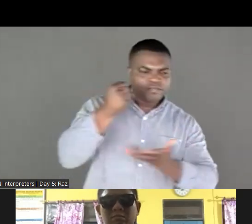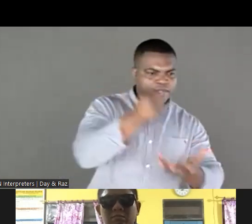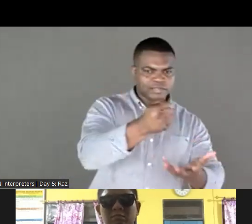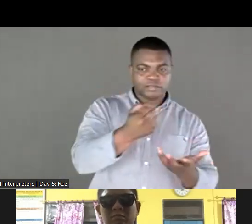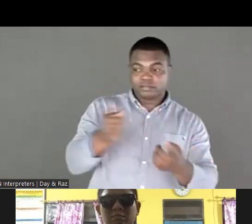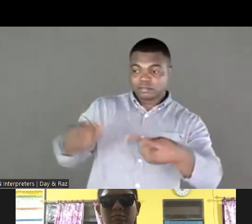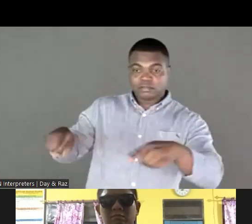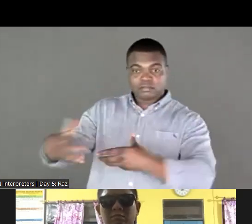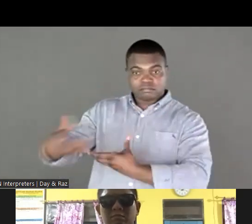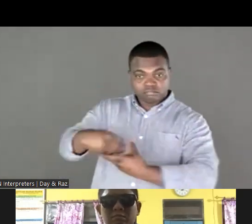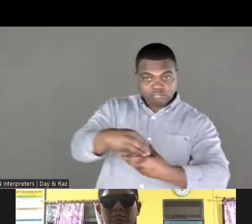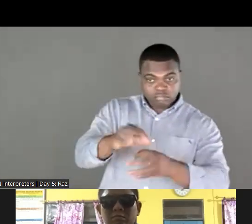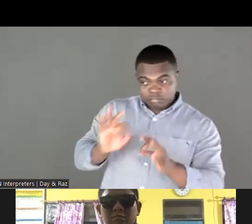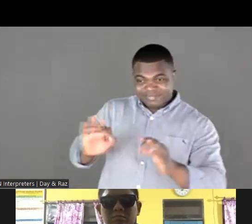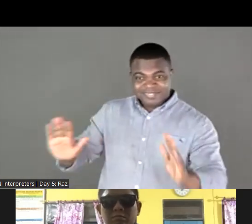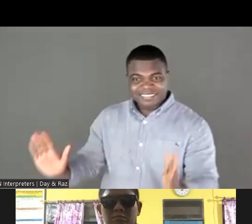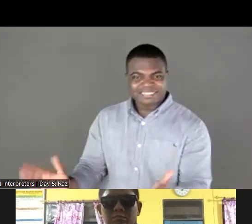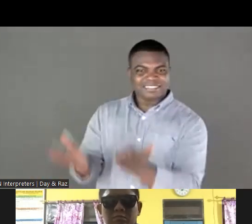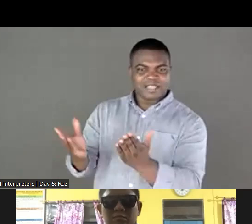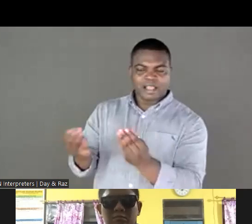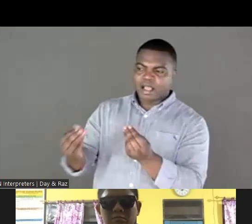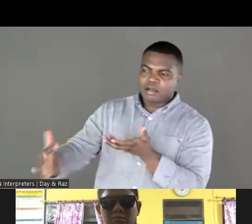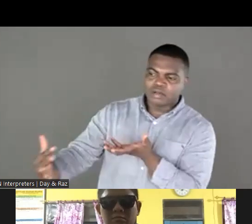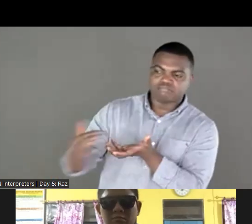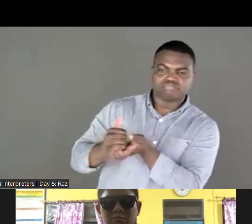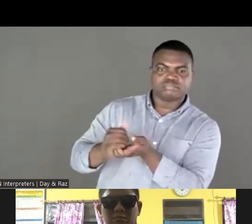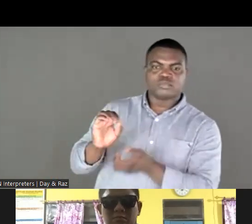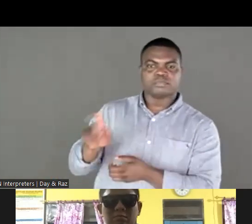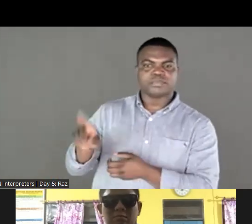Thank you very much, Rosario, and good morning. Good afternoon. Good evening, colleagues.